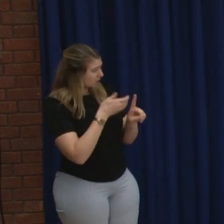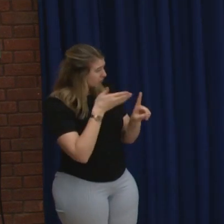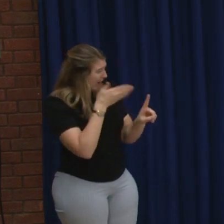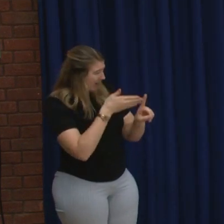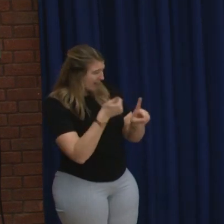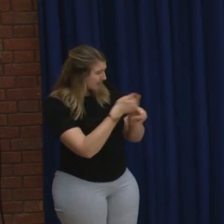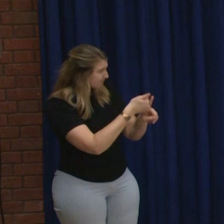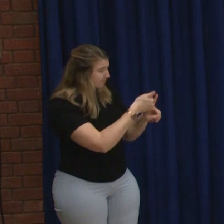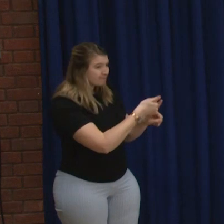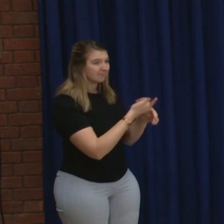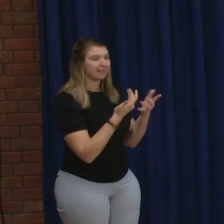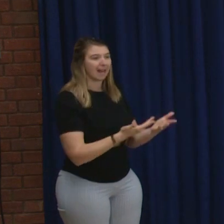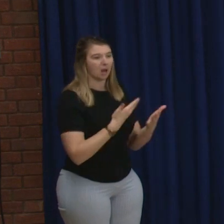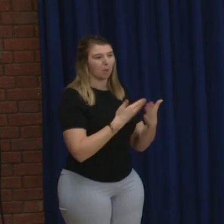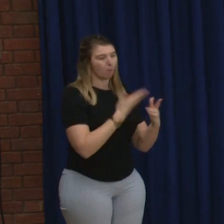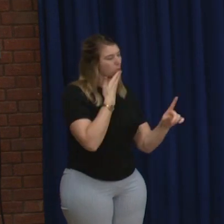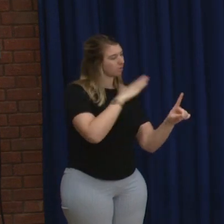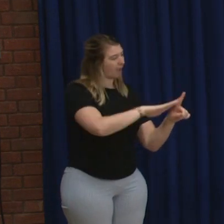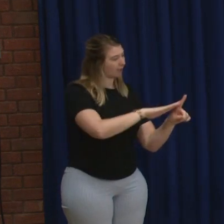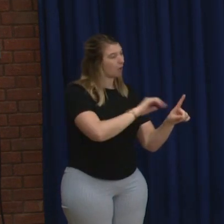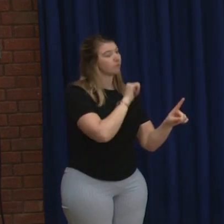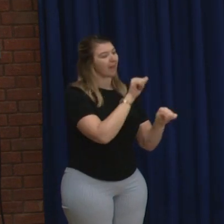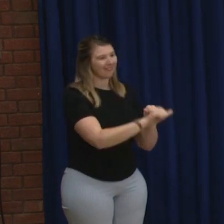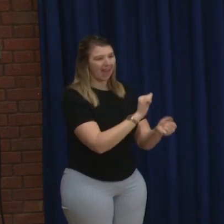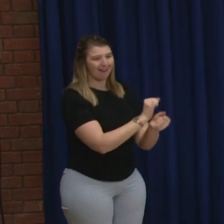and then their exam marks shoot up because they get the appropriate help, because they actually